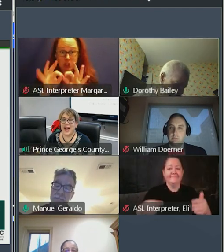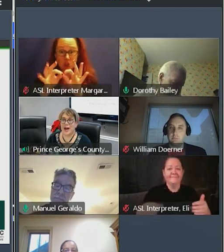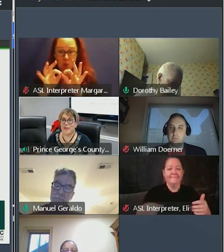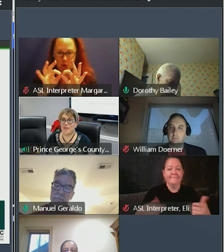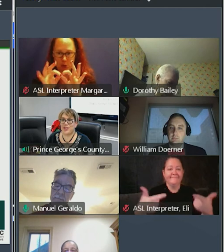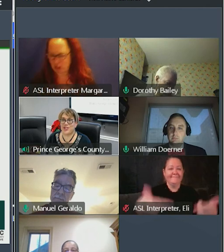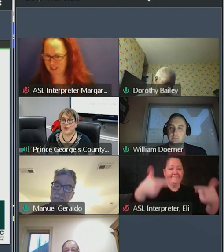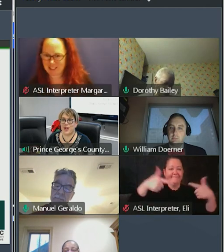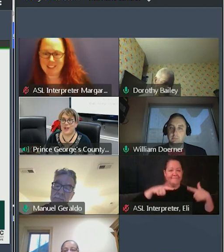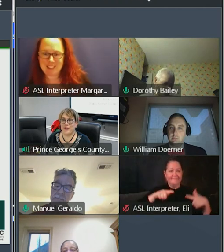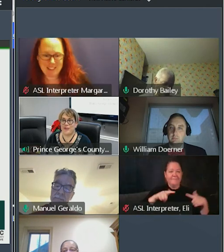Commissioner Doener.